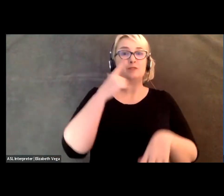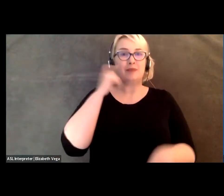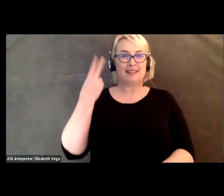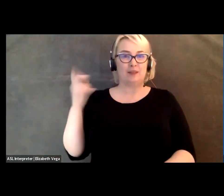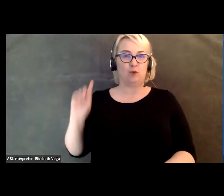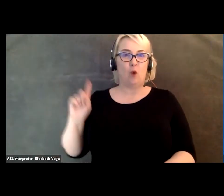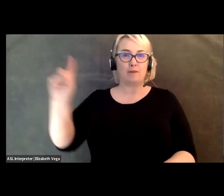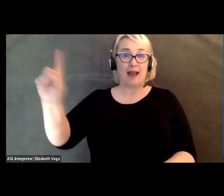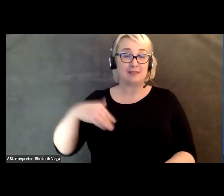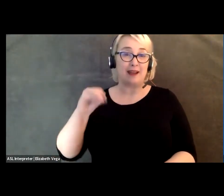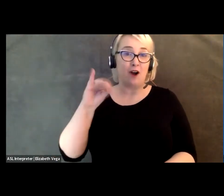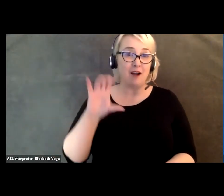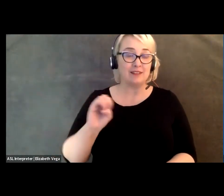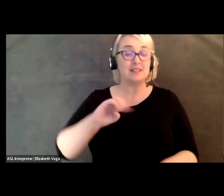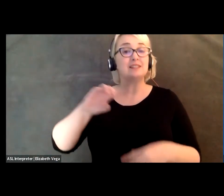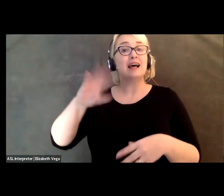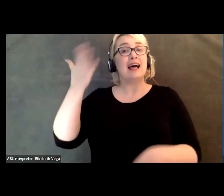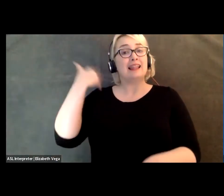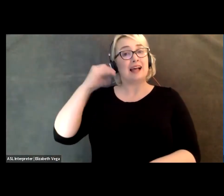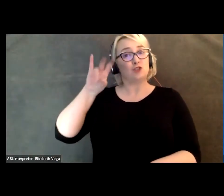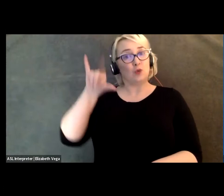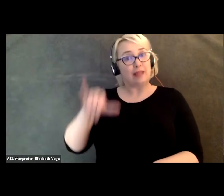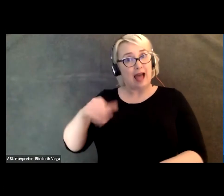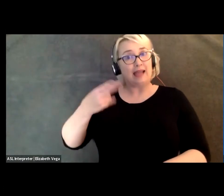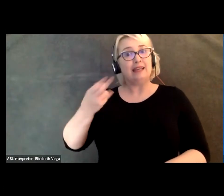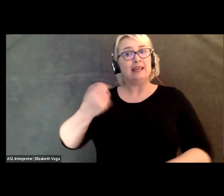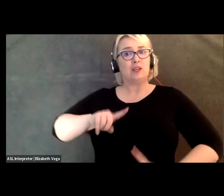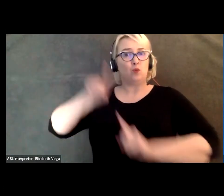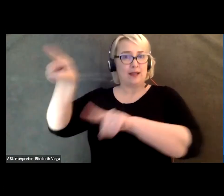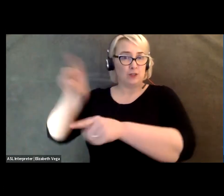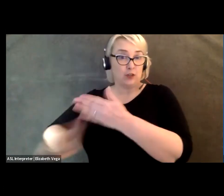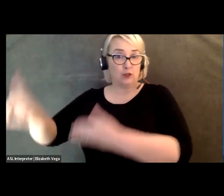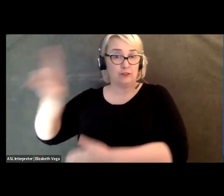One day, I got the most amazing text message from him.